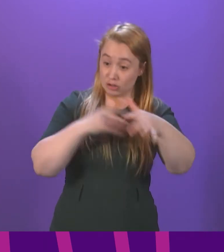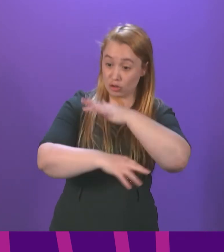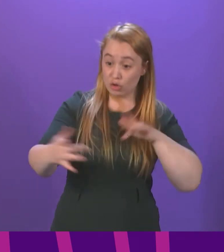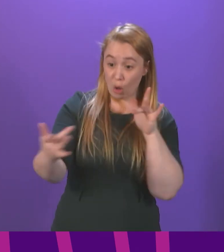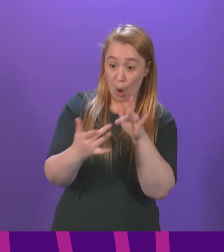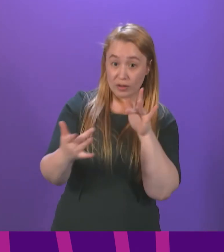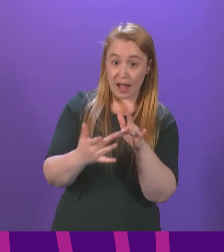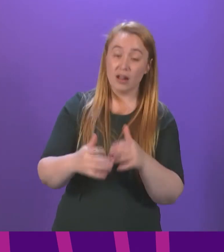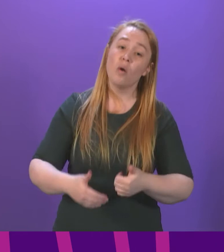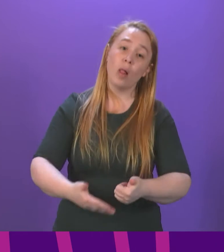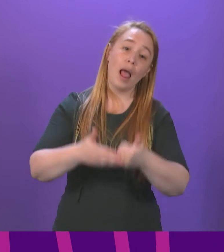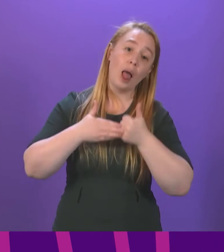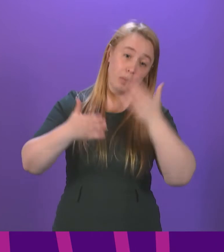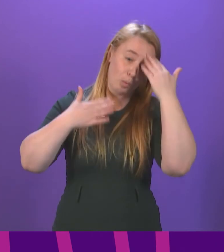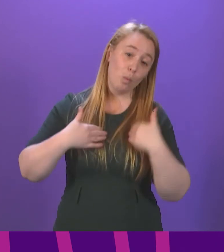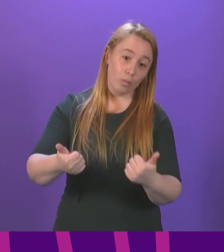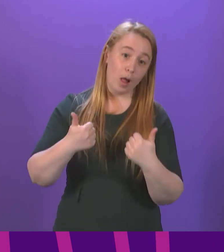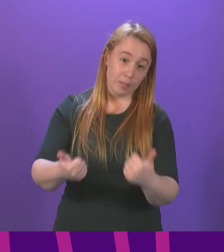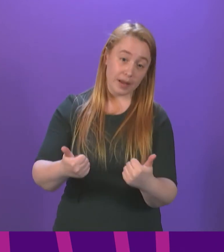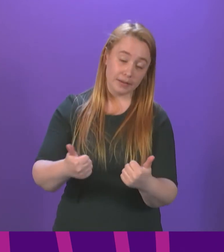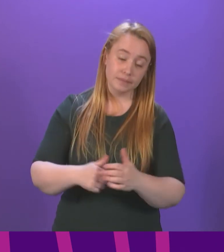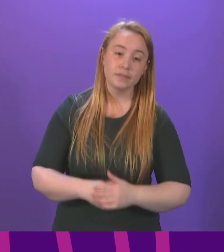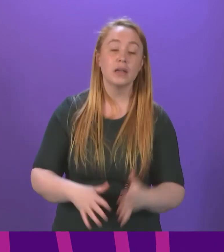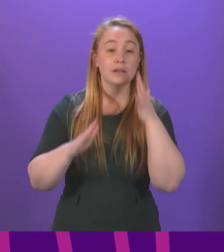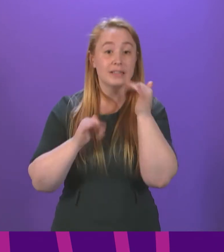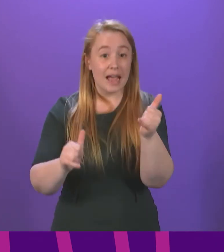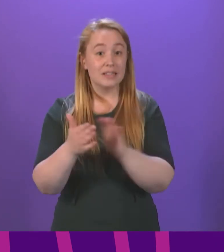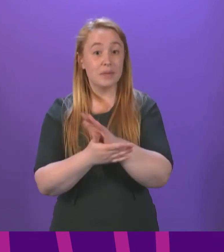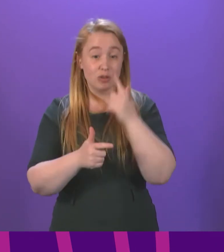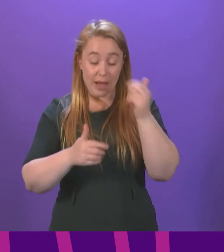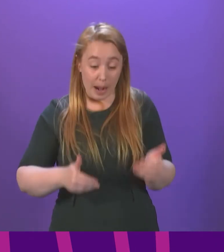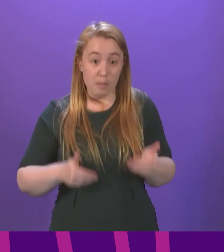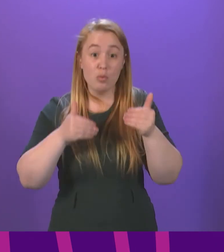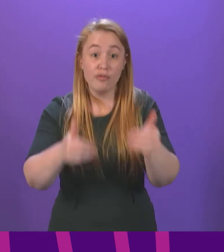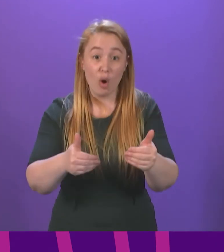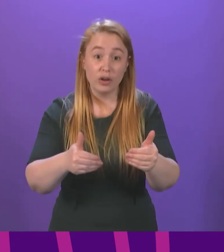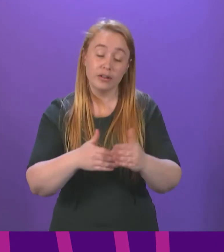wellbeing and relationships. In short, testing will help us to move on from the present and into the future.